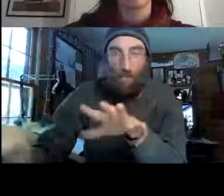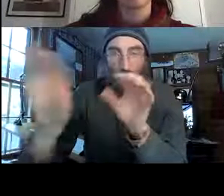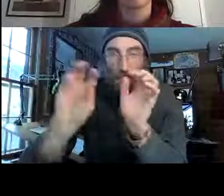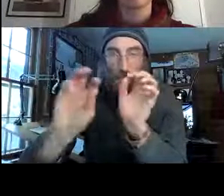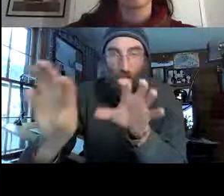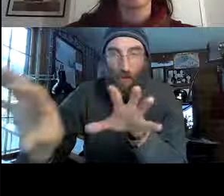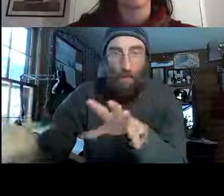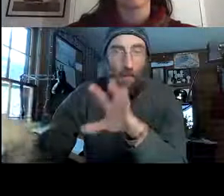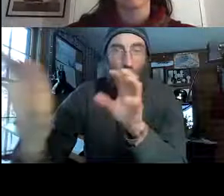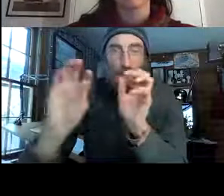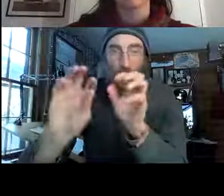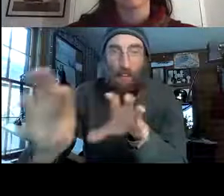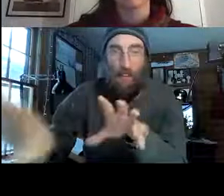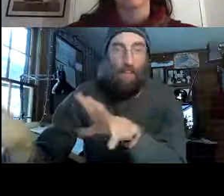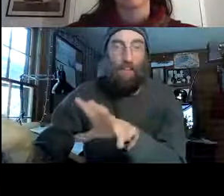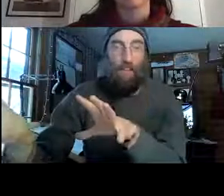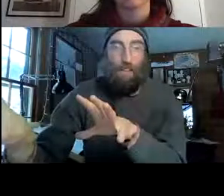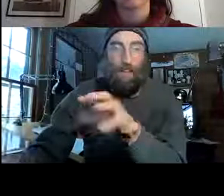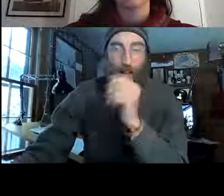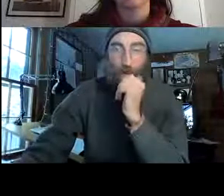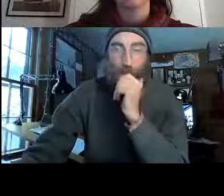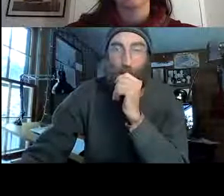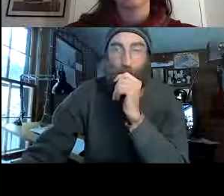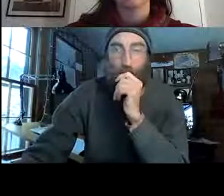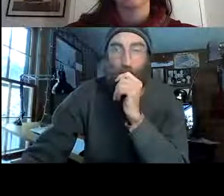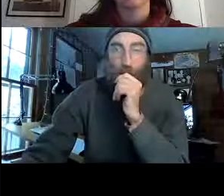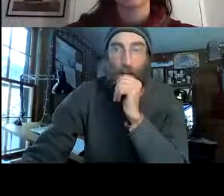forest for a moment. And then, um, the battle begins.